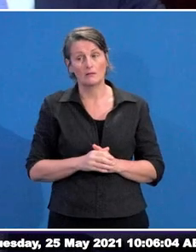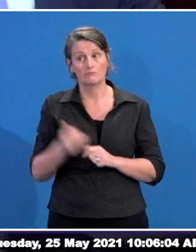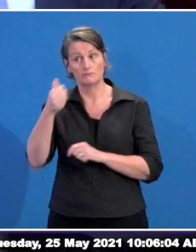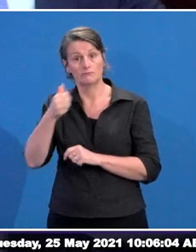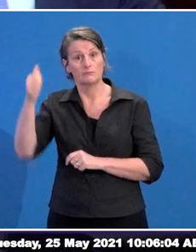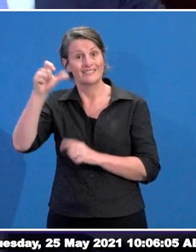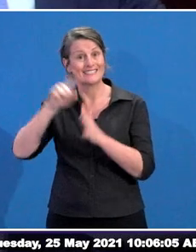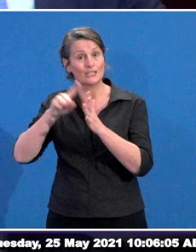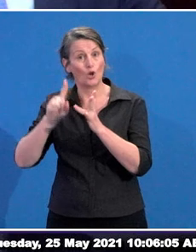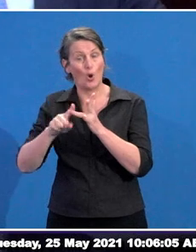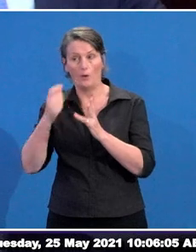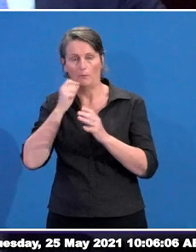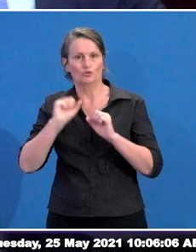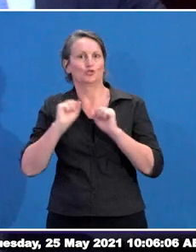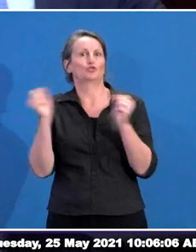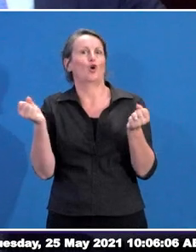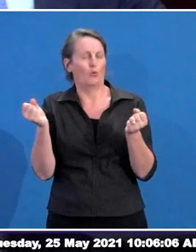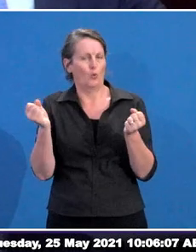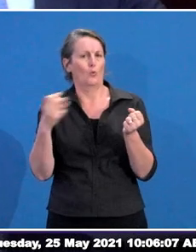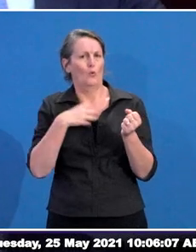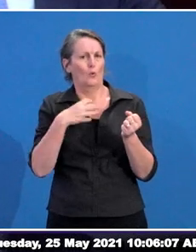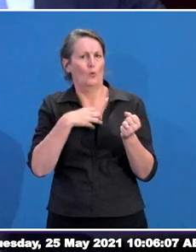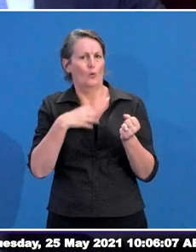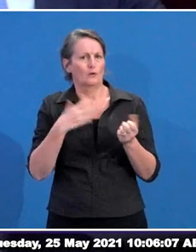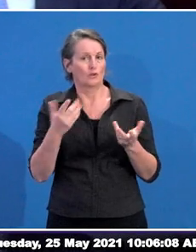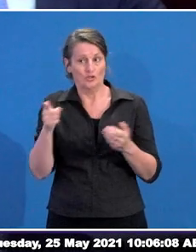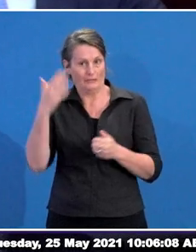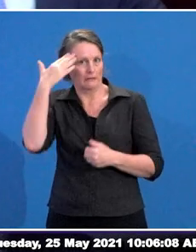being shocked because she was not aware.